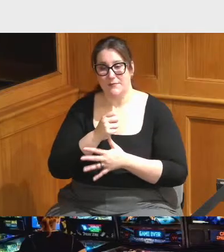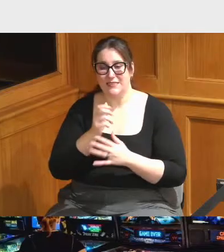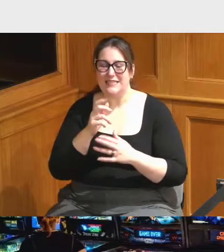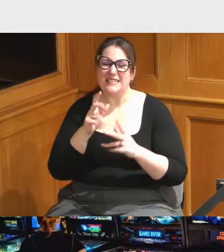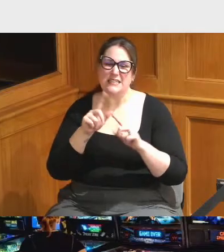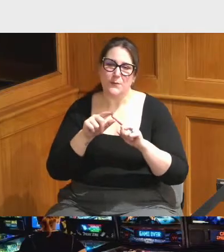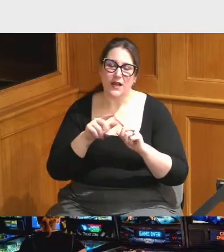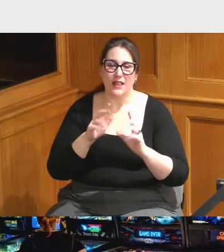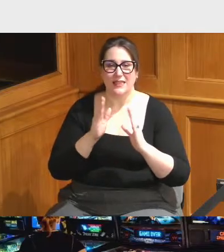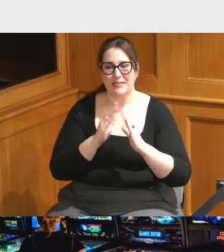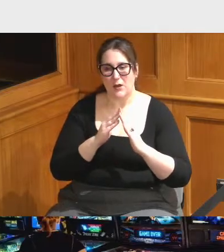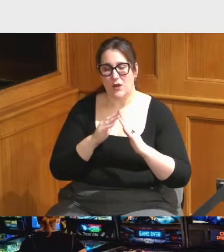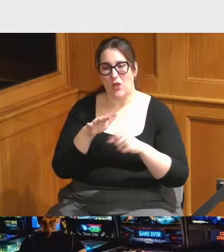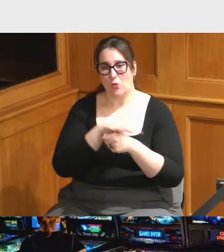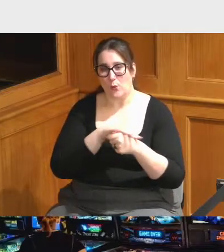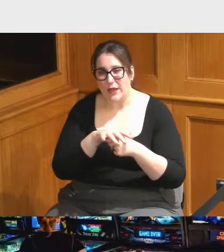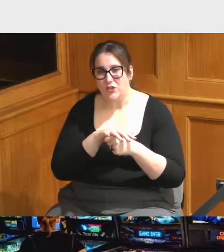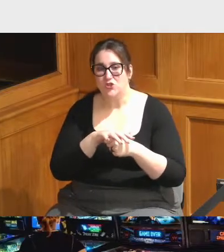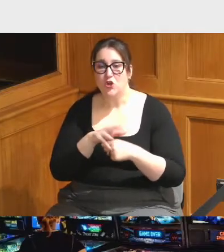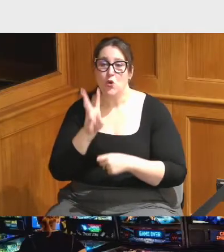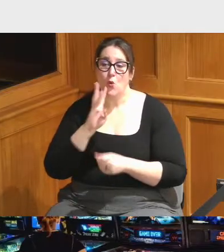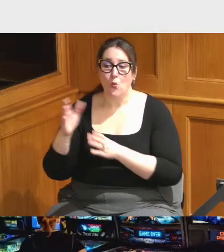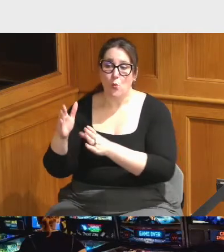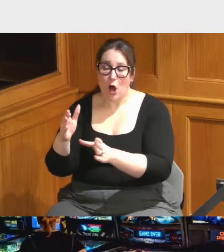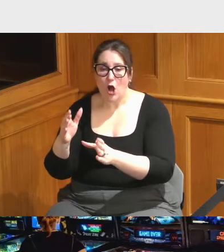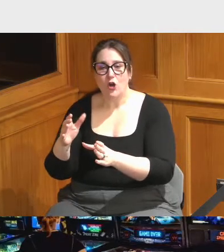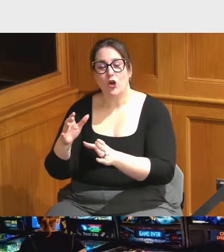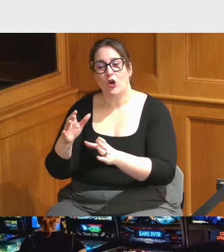based on the riverfront adjacency. It's sort of a unique environment where you can potentially